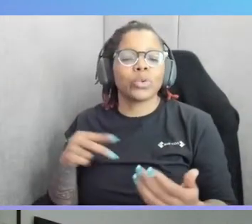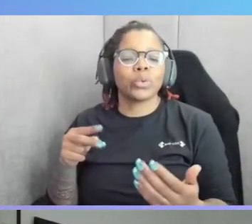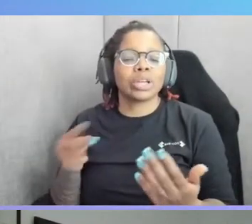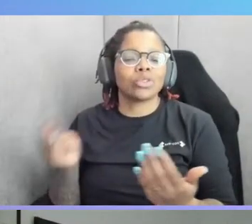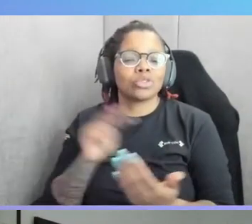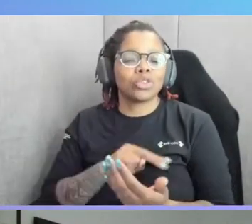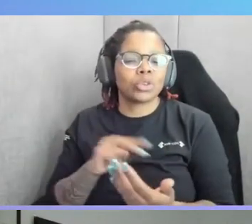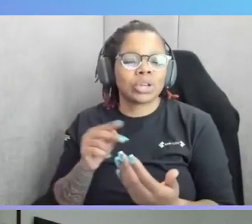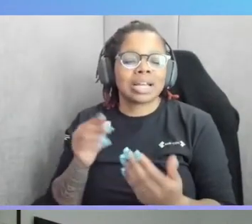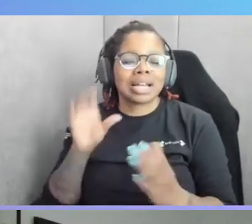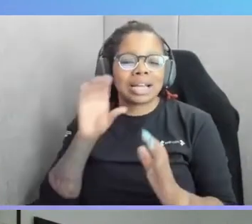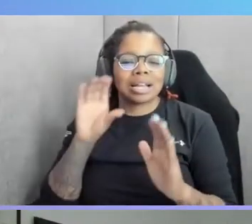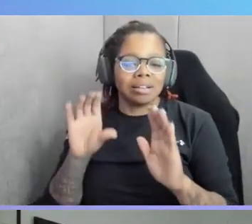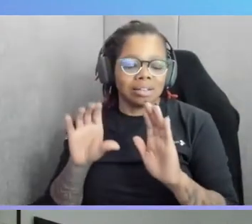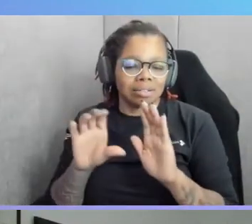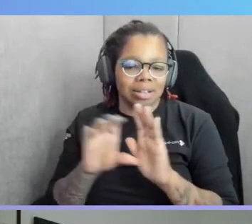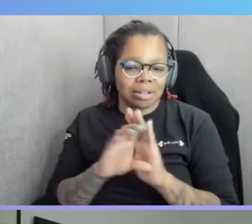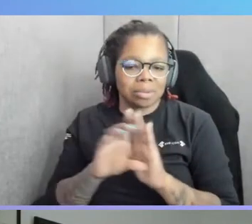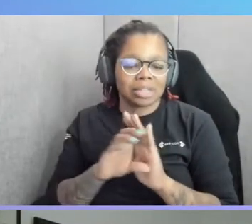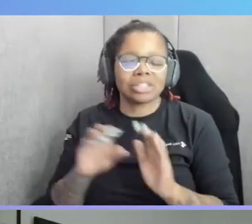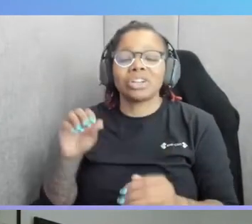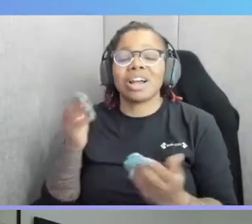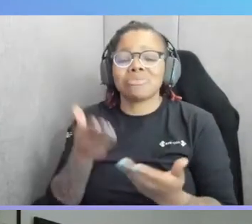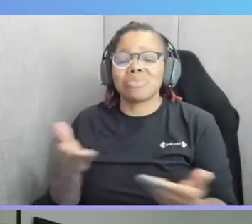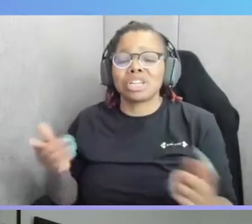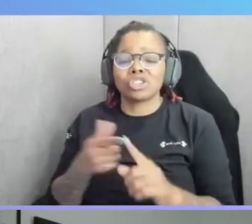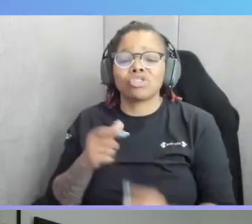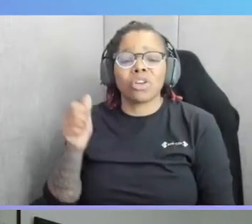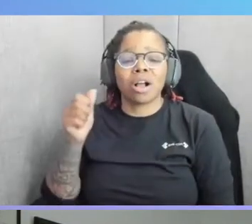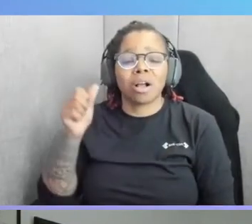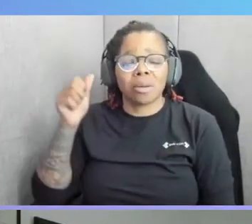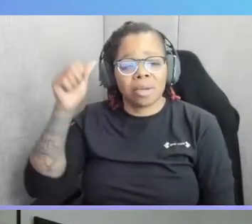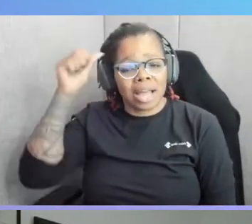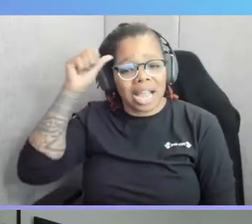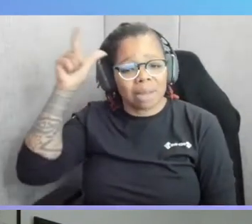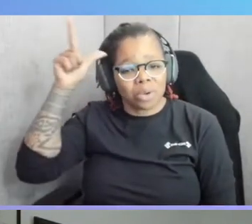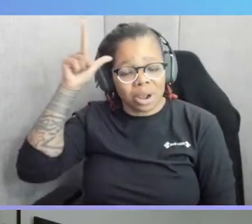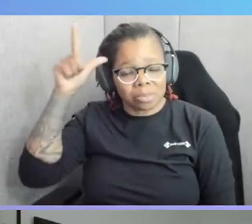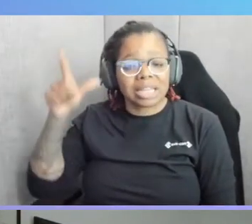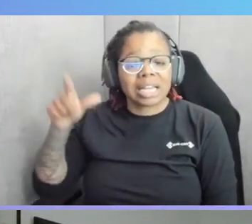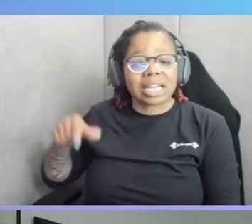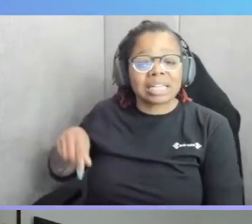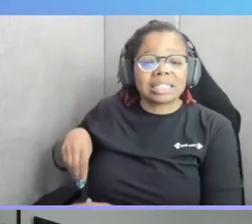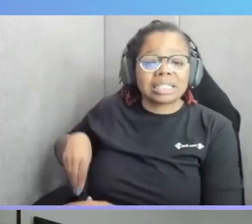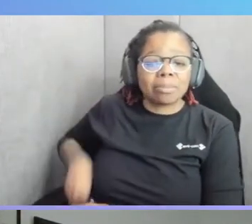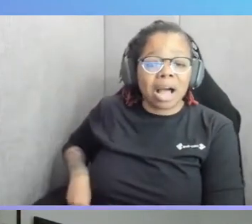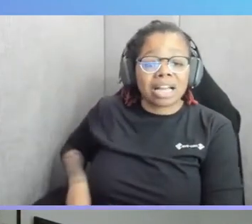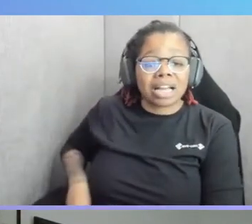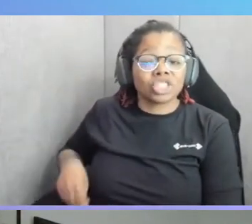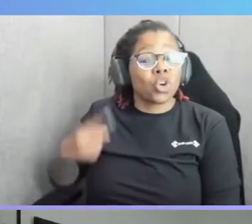Lincoln's pockets. And one of them is a $5 Confederate bill. And people found that interesting. People found colors